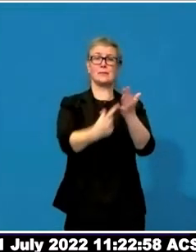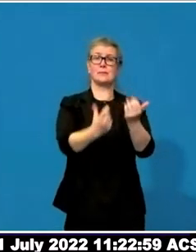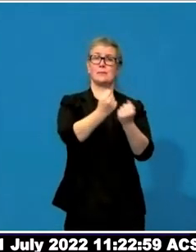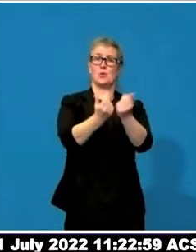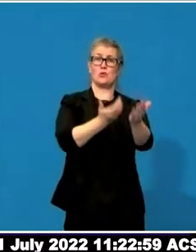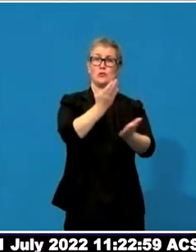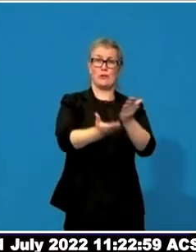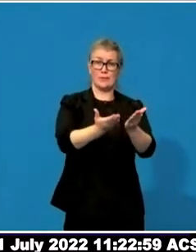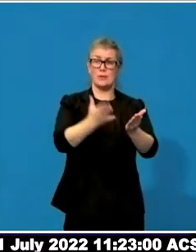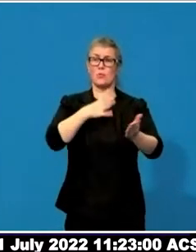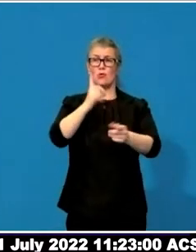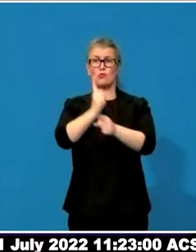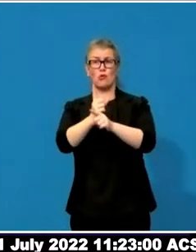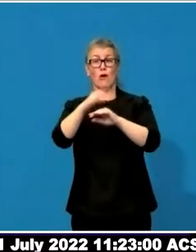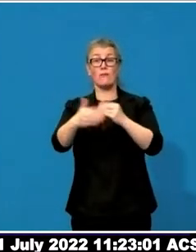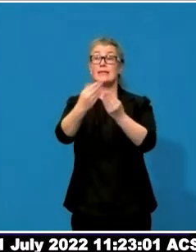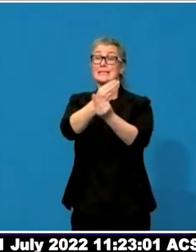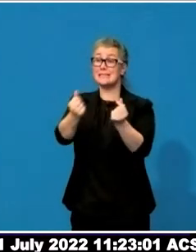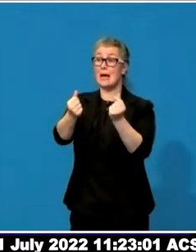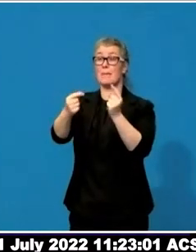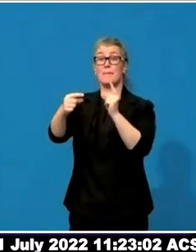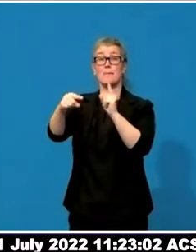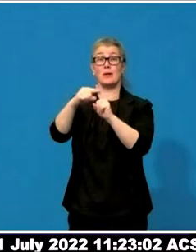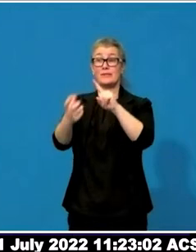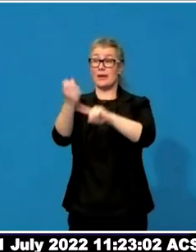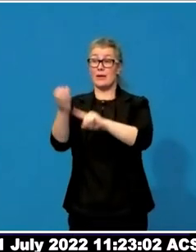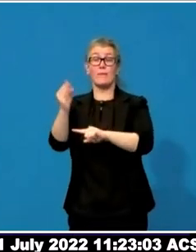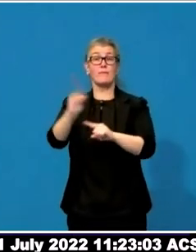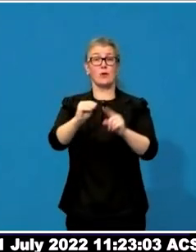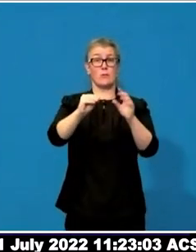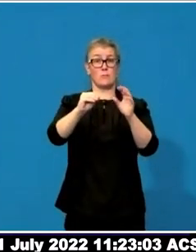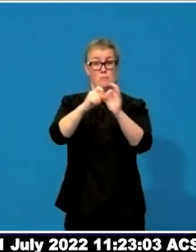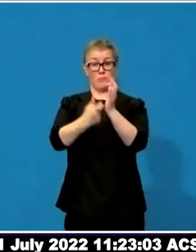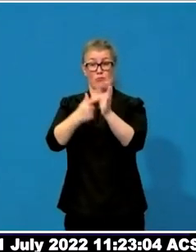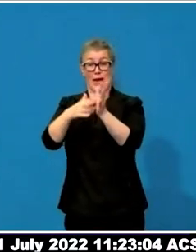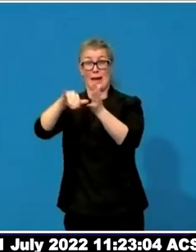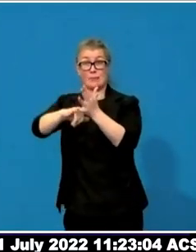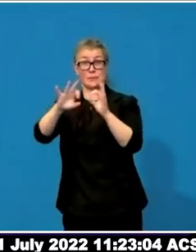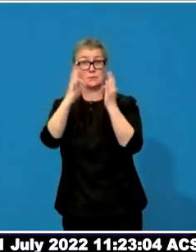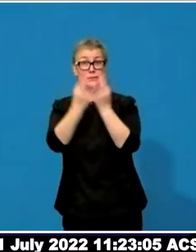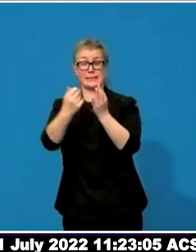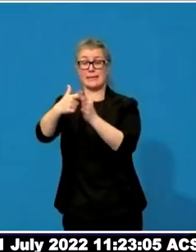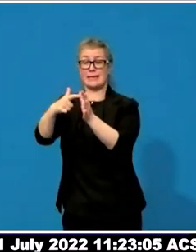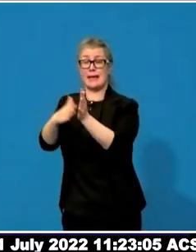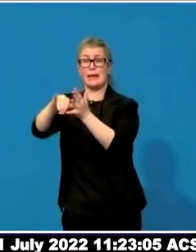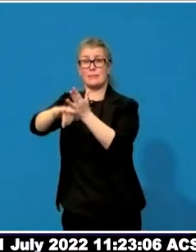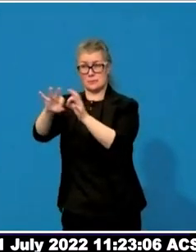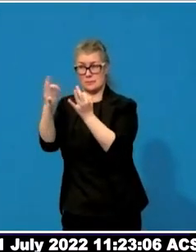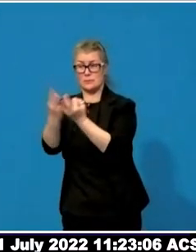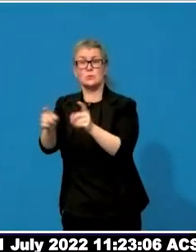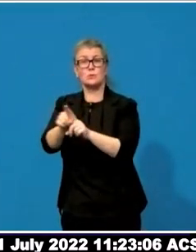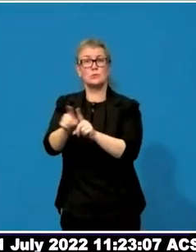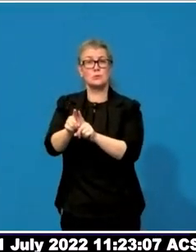services achieved by KAMS and BRAMS in supporting NDIS participants in thin markets